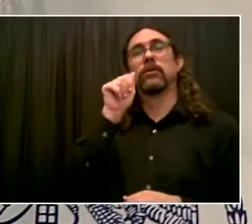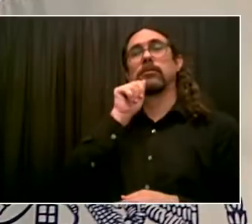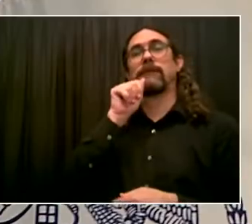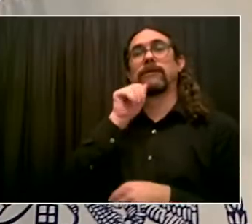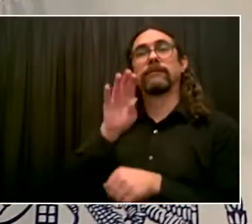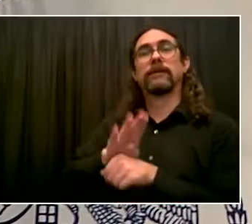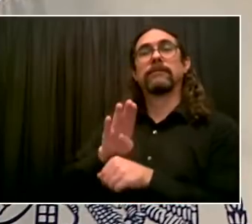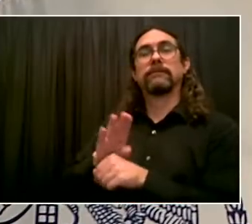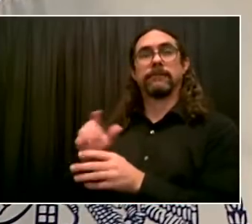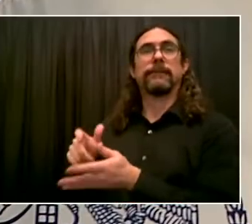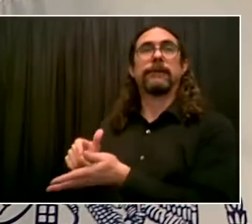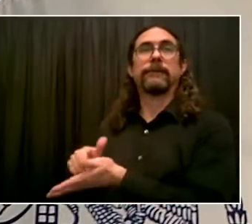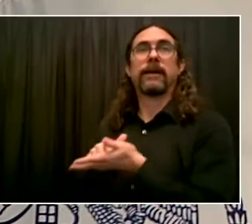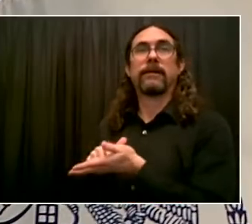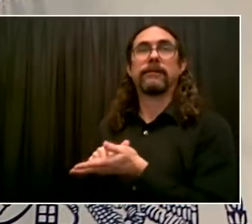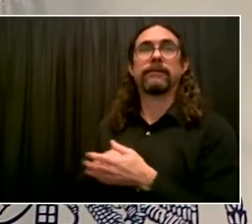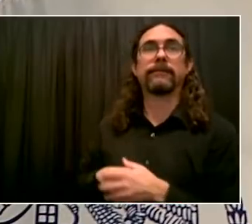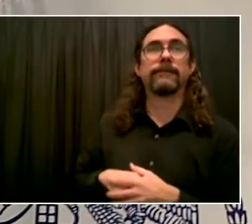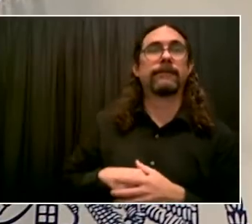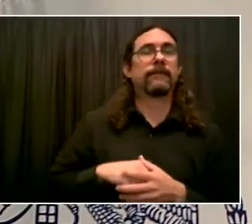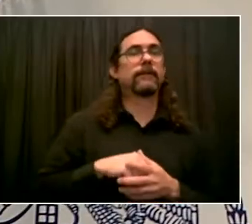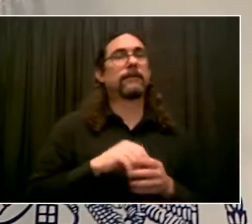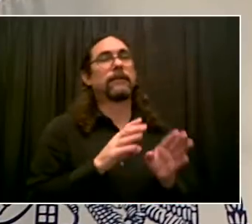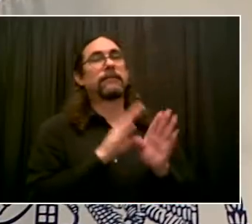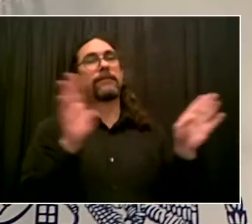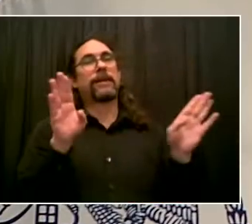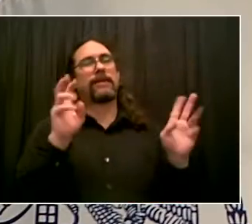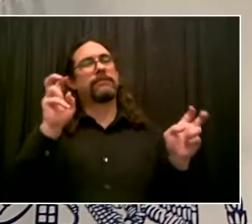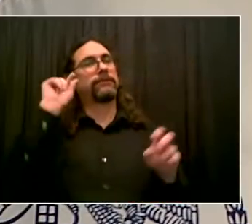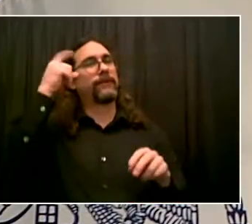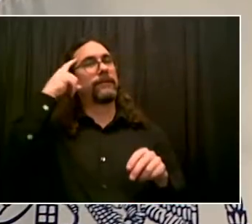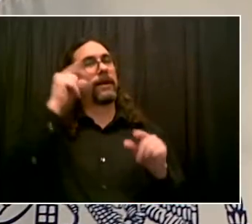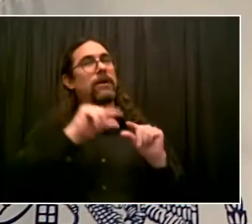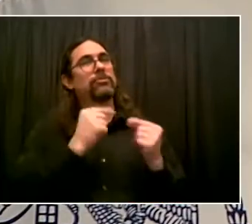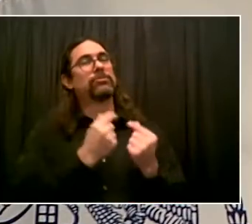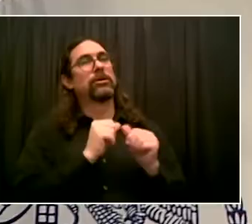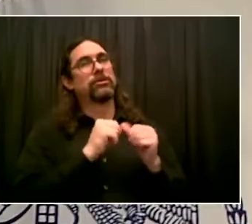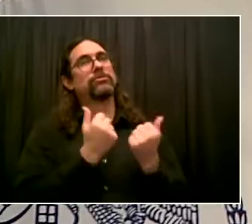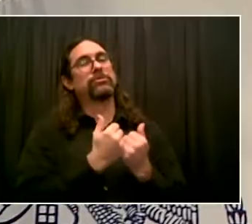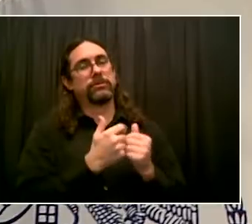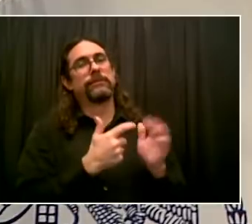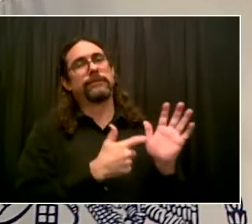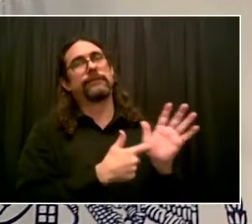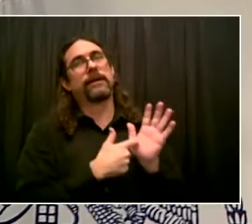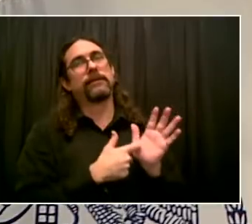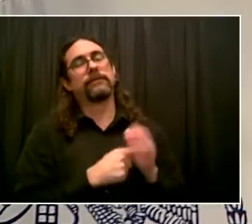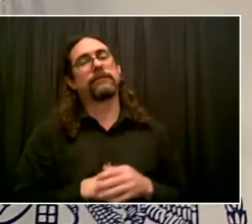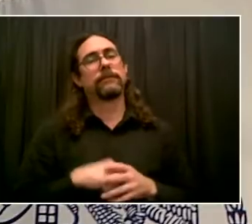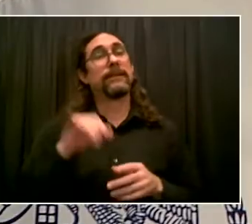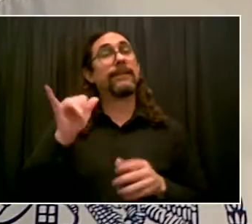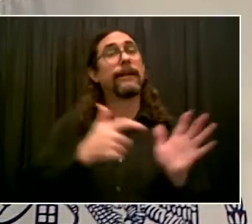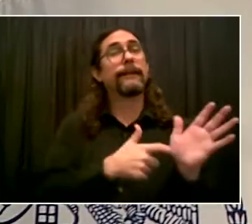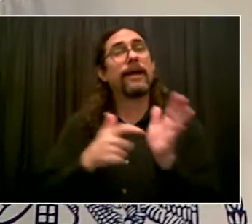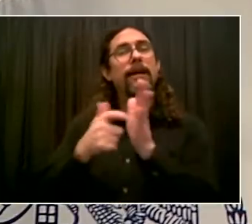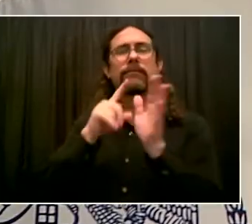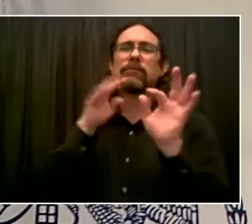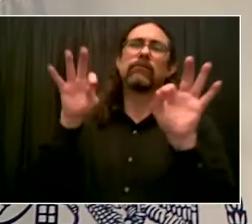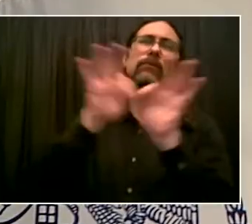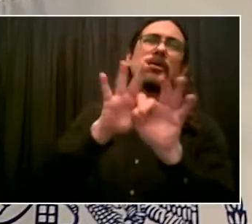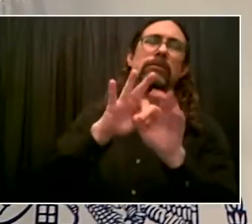MANDAS TEARE NECESSARY. THERE HLPEF UL THEY HAVE BEEN PROVEN TO WORK